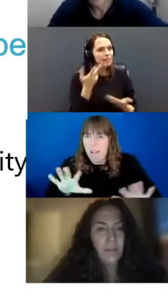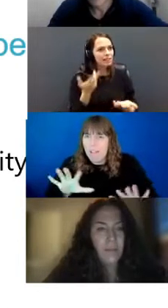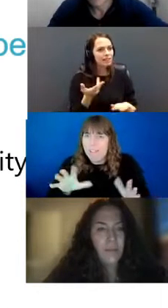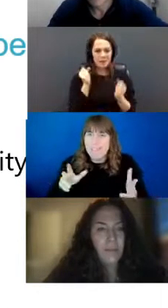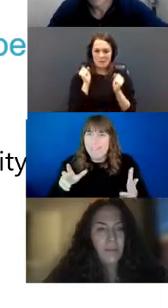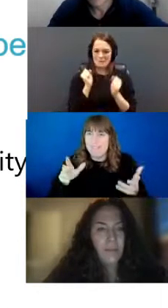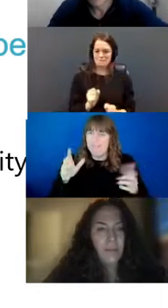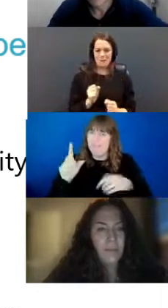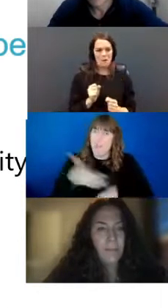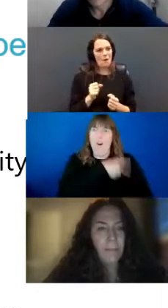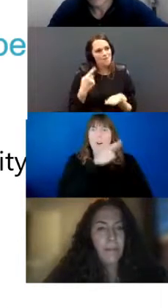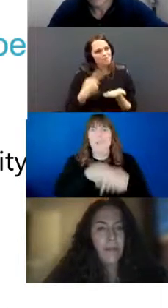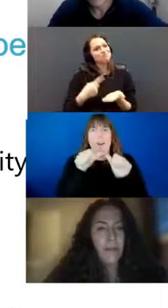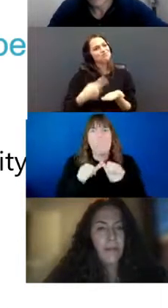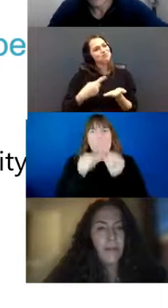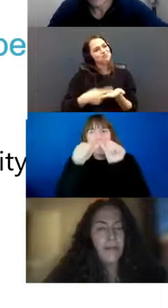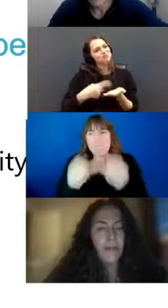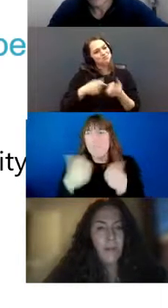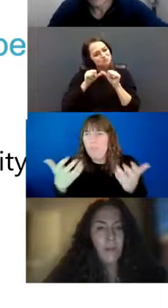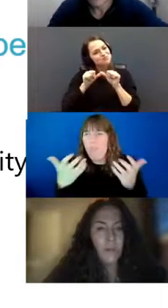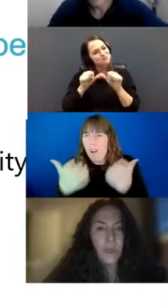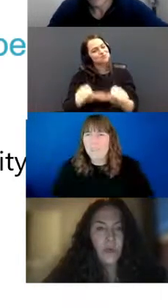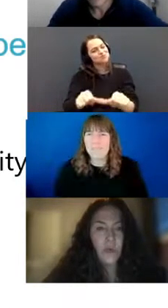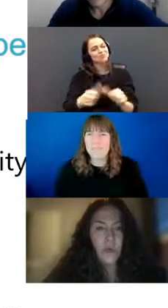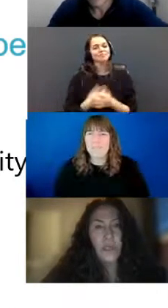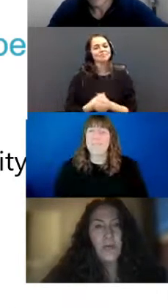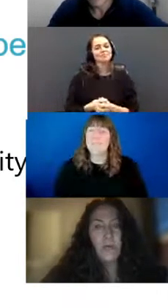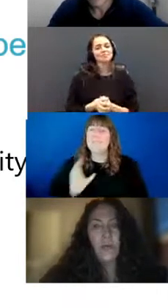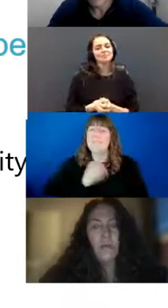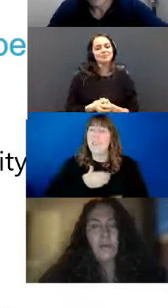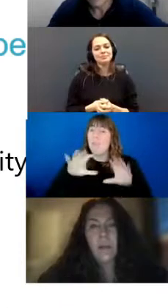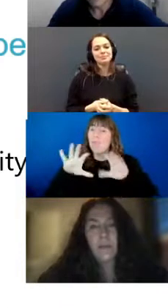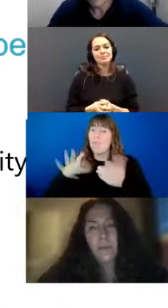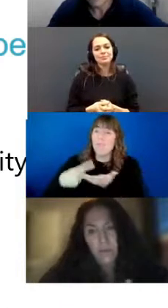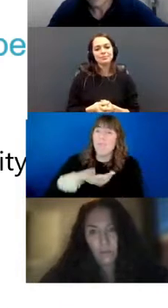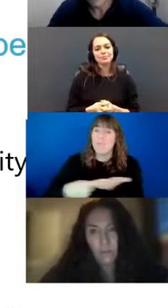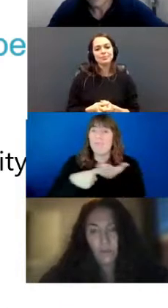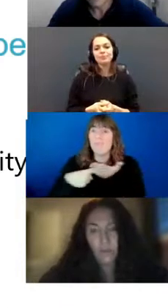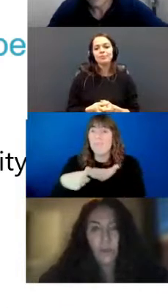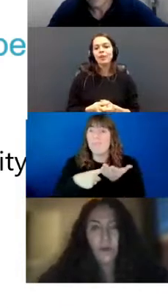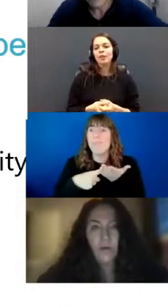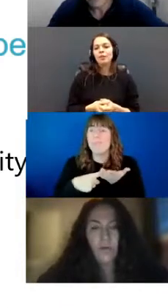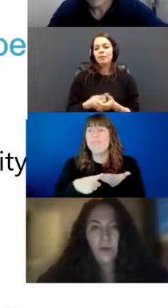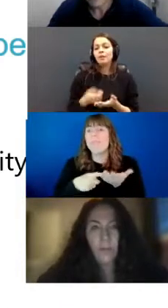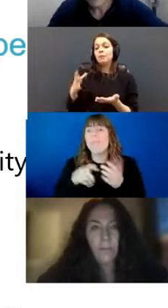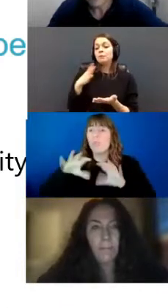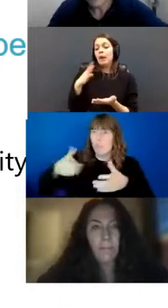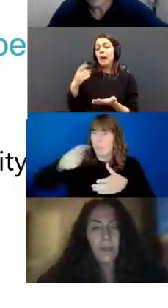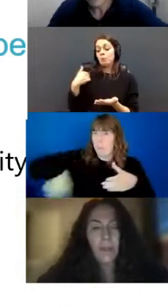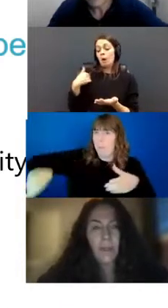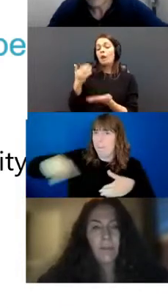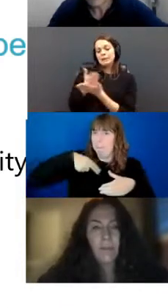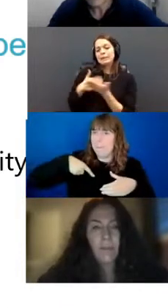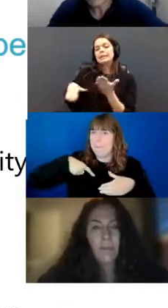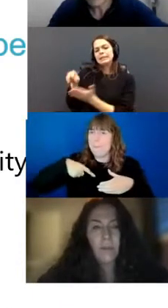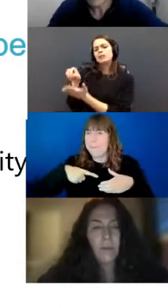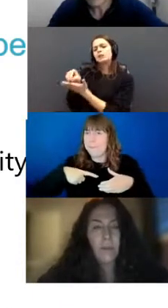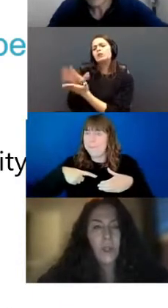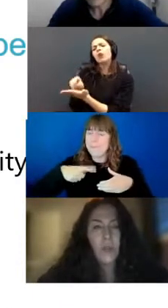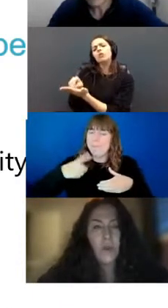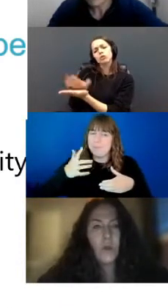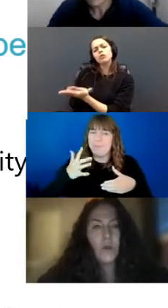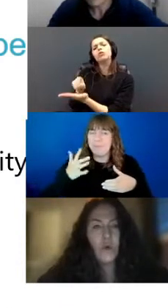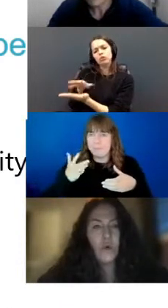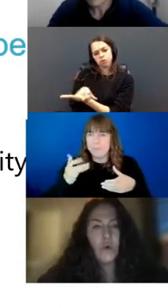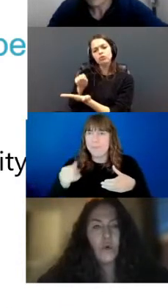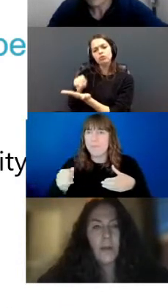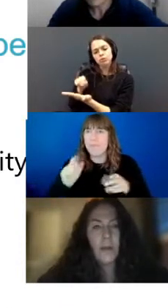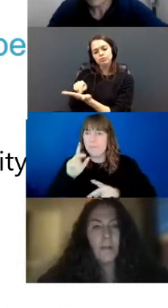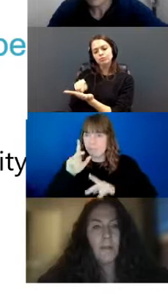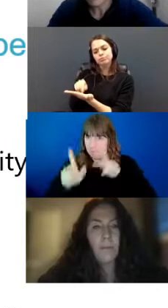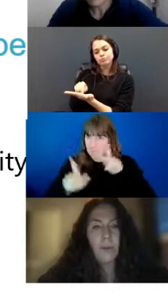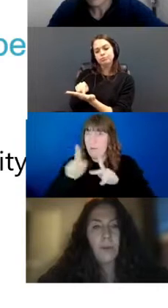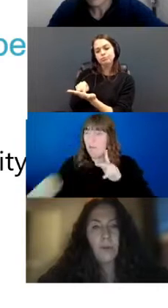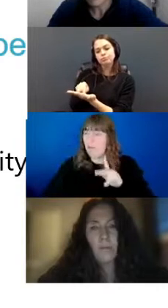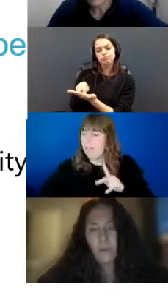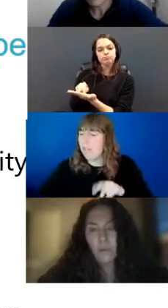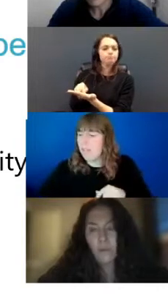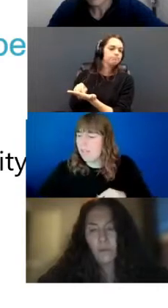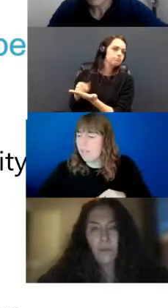the um things that we really noted was uh we were a group of of um um people who um were mothers um